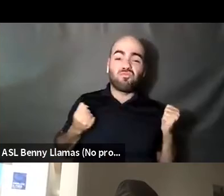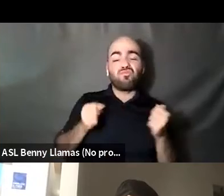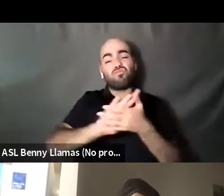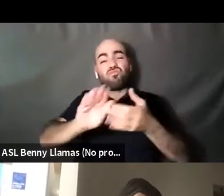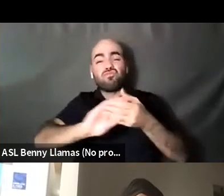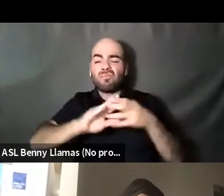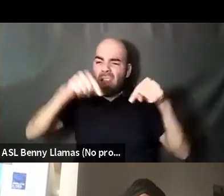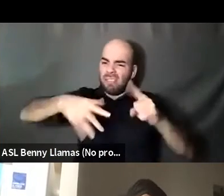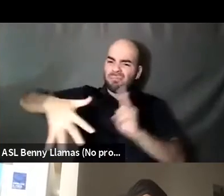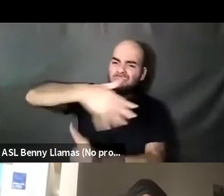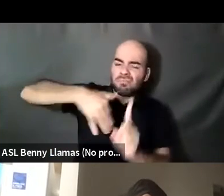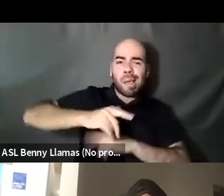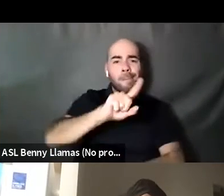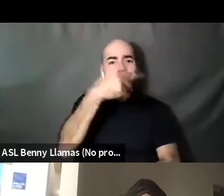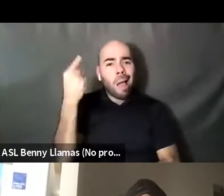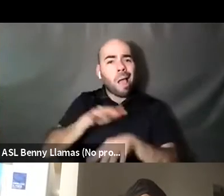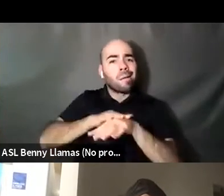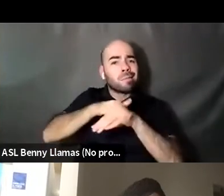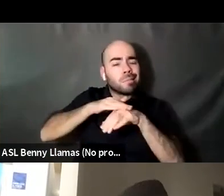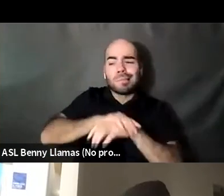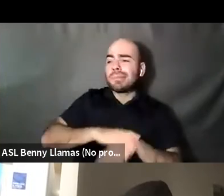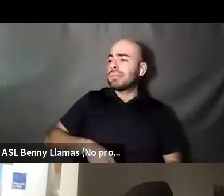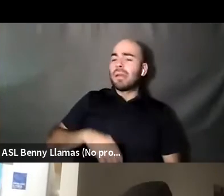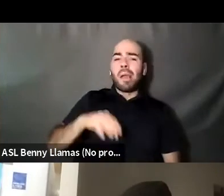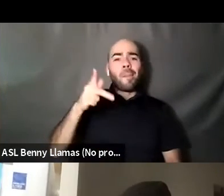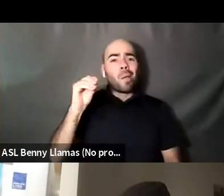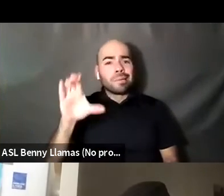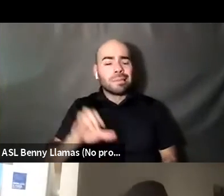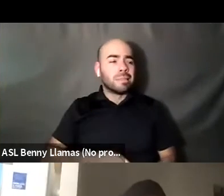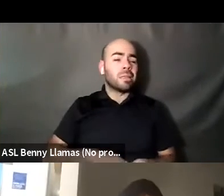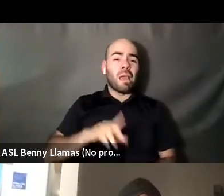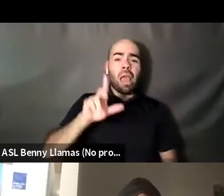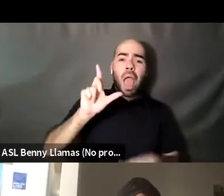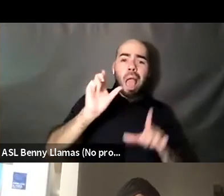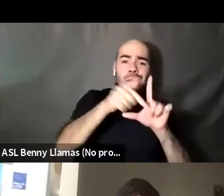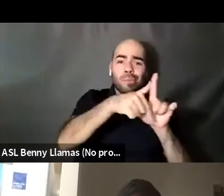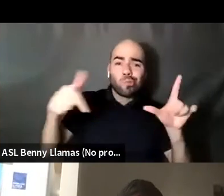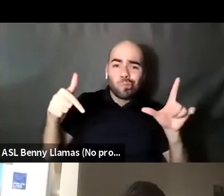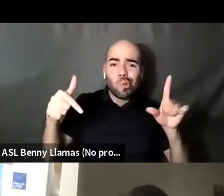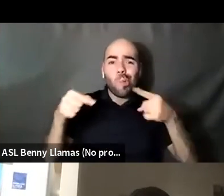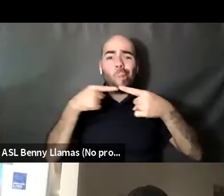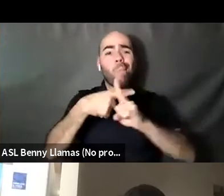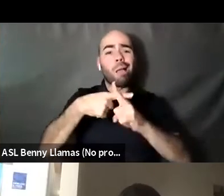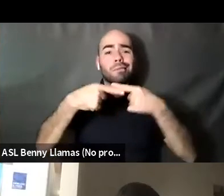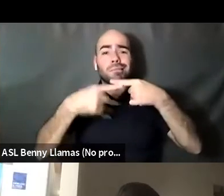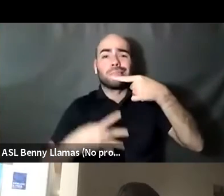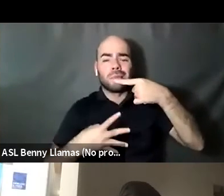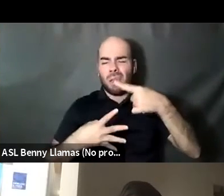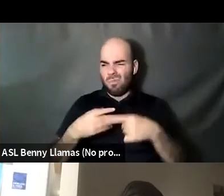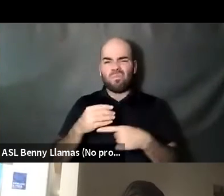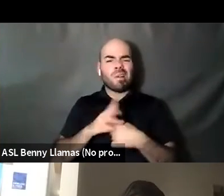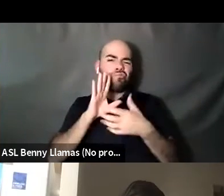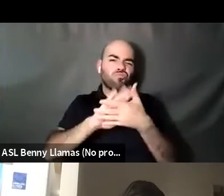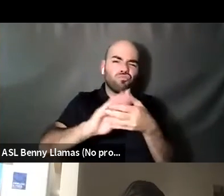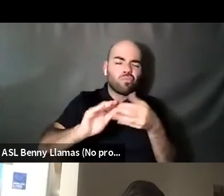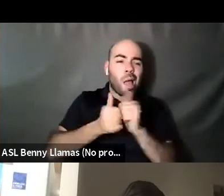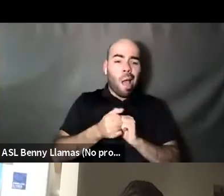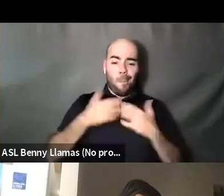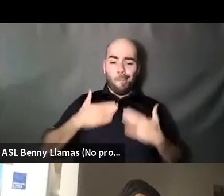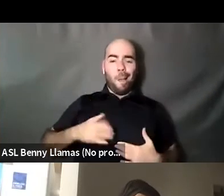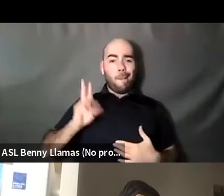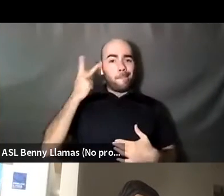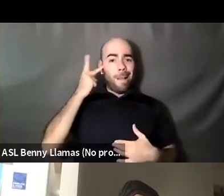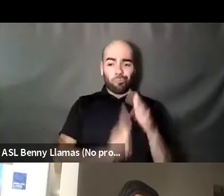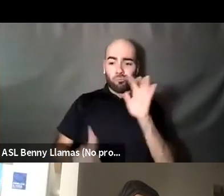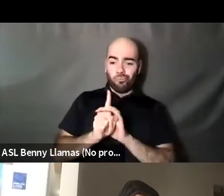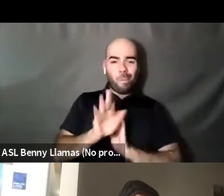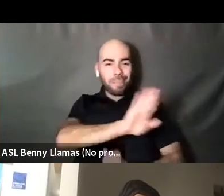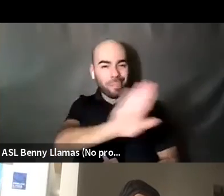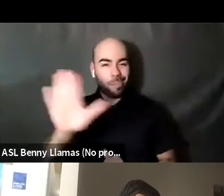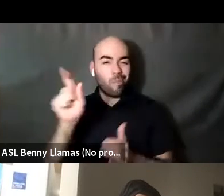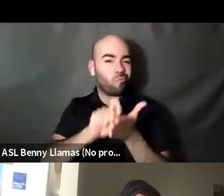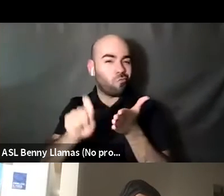Kenyon Farrow (he/him/his): Other people of color LGBT q i a plus writers will share how sex and body politics manifest in their writing. Um, so I wanted to